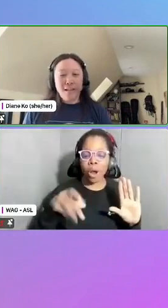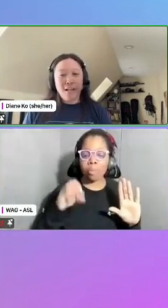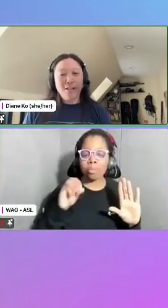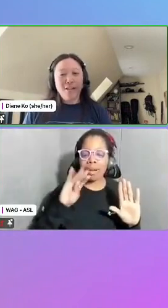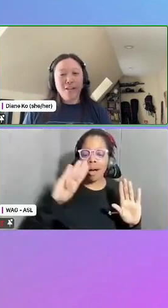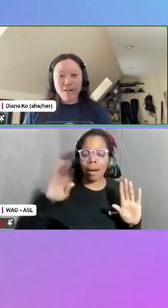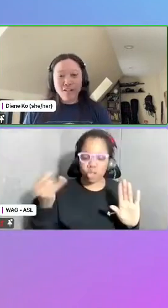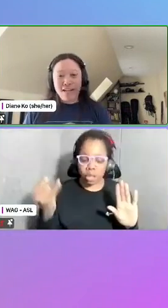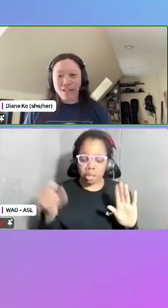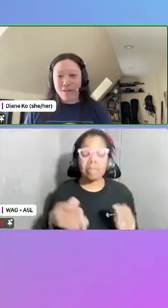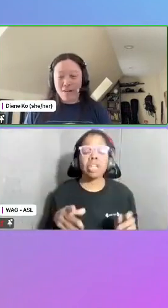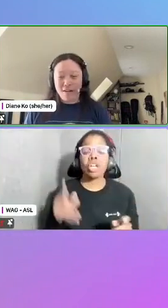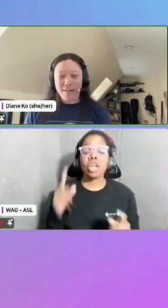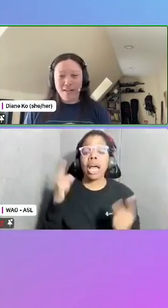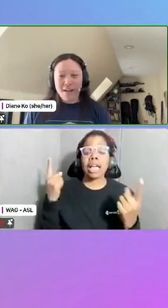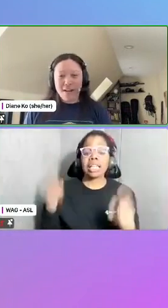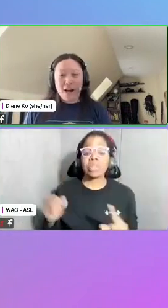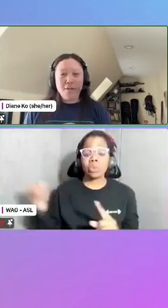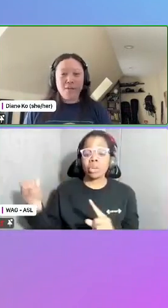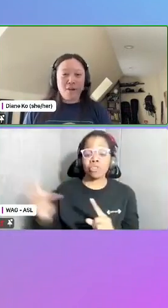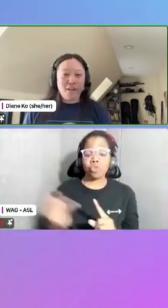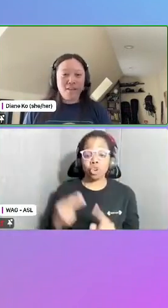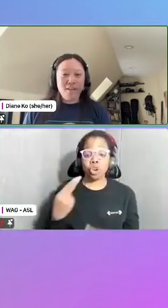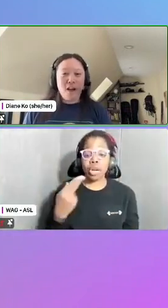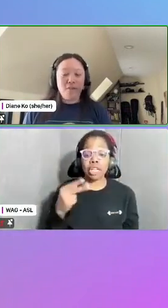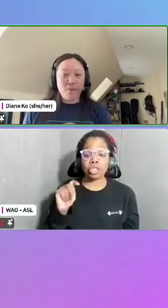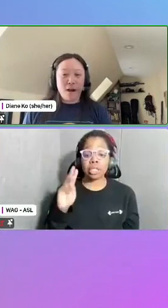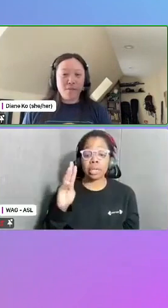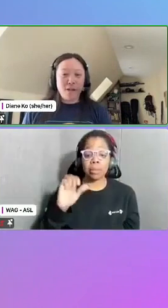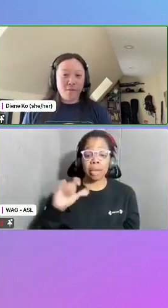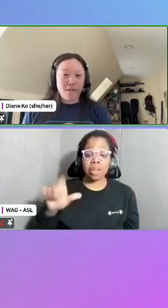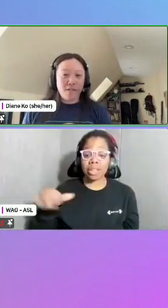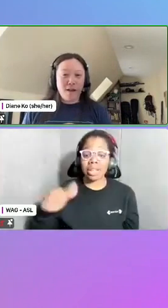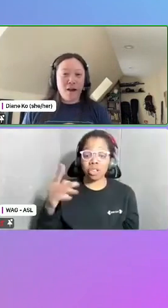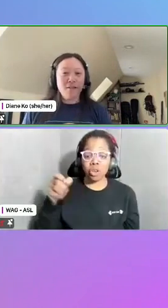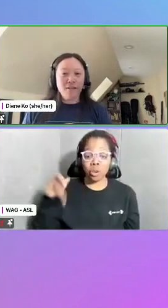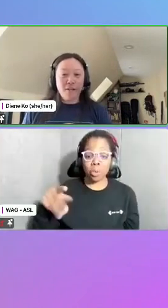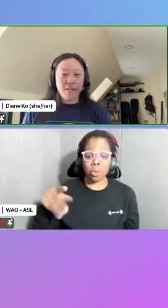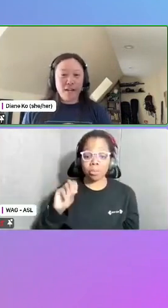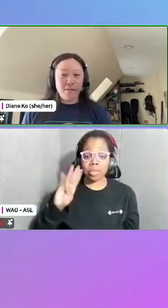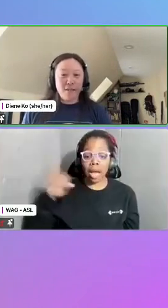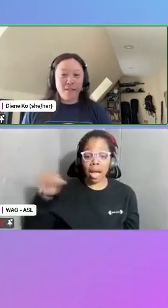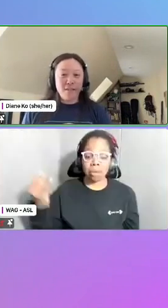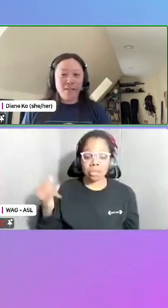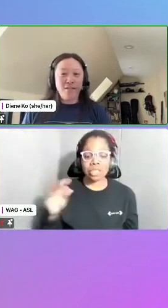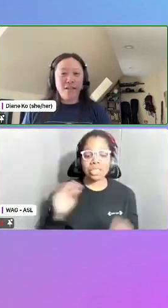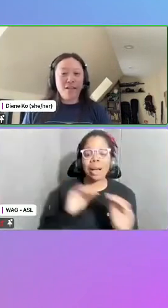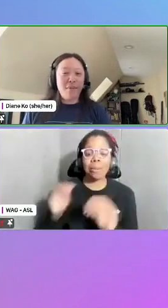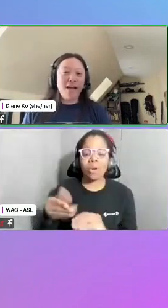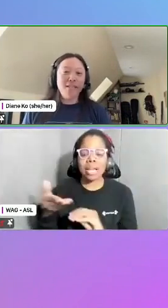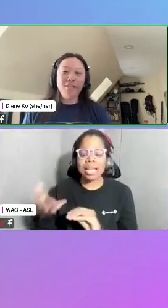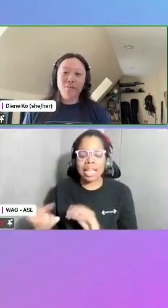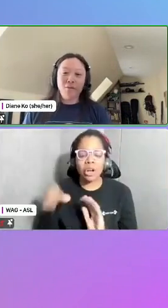render anywhere on the page and automatically get the right heading level based on the level of nesting. Which